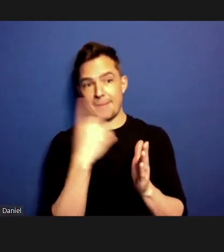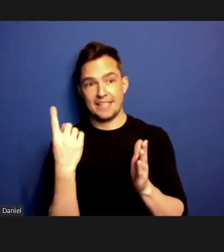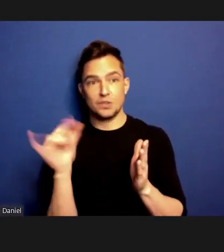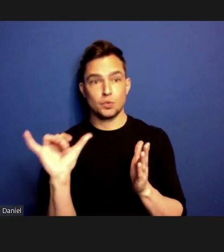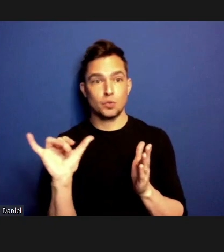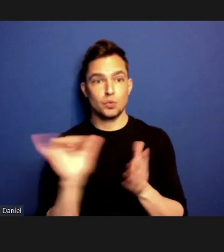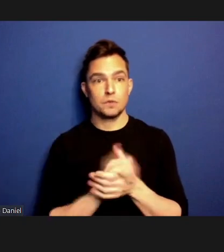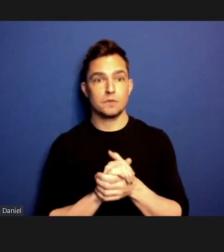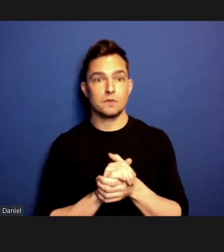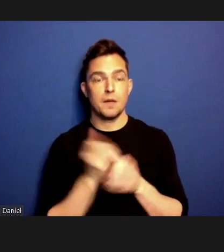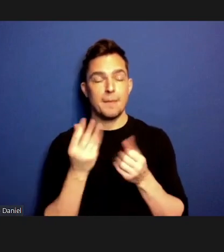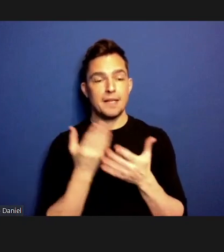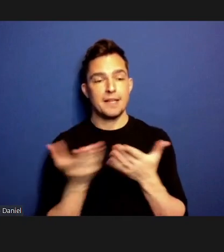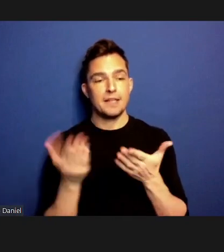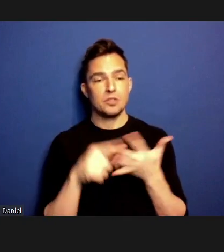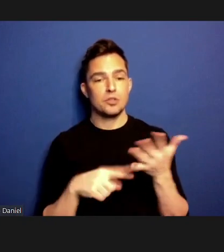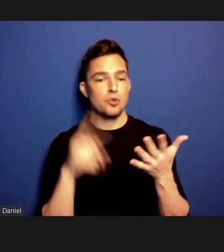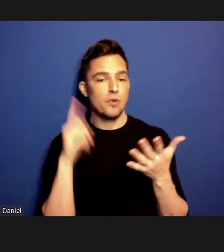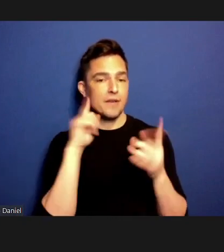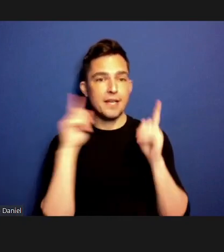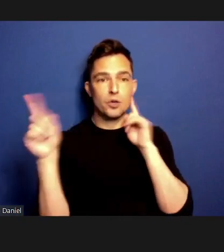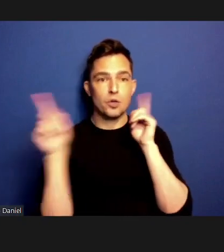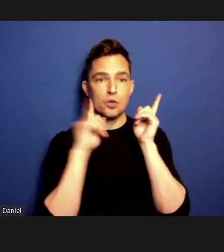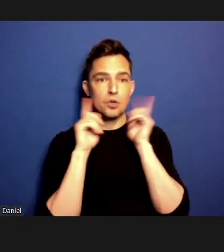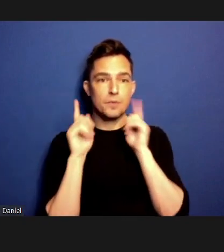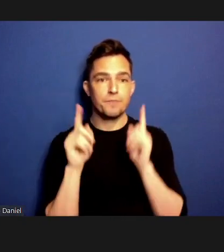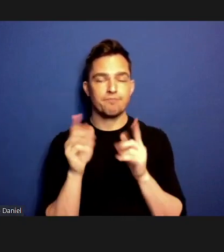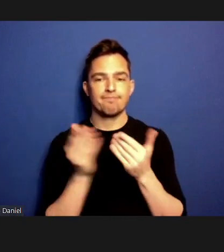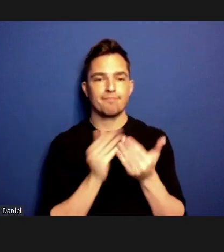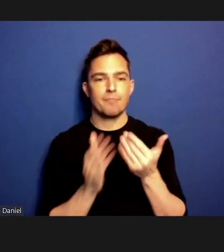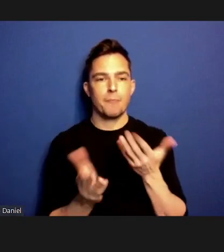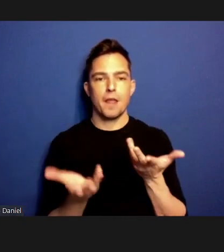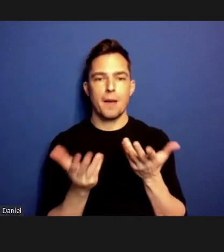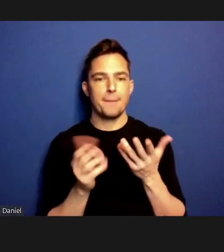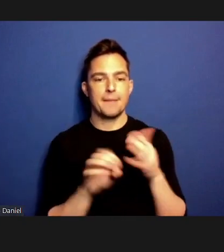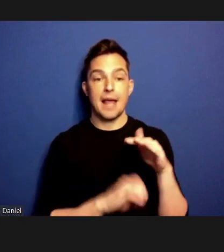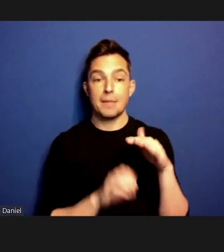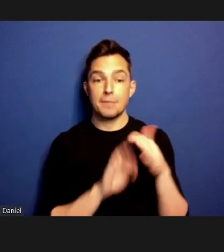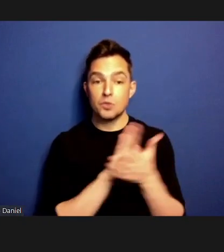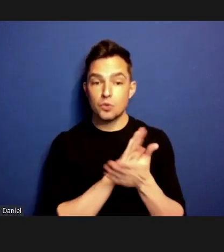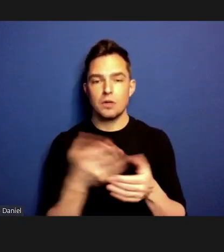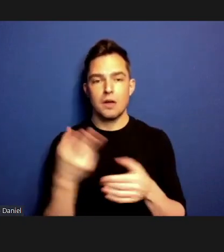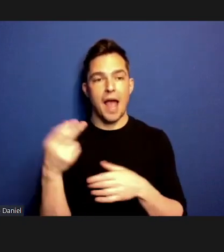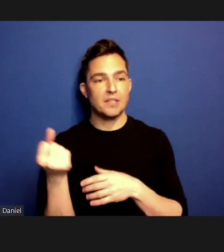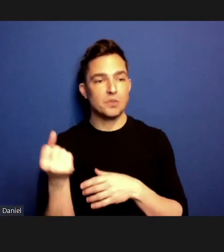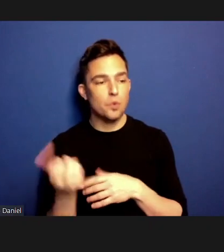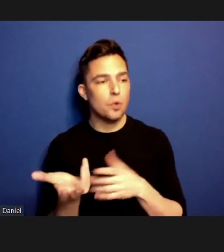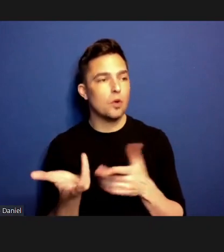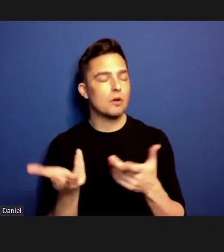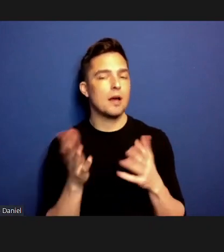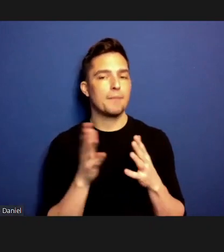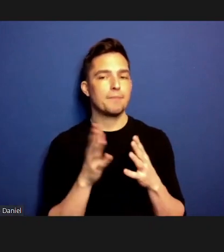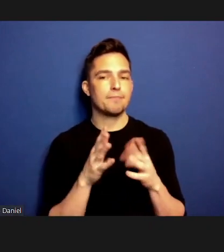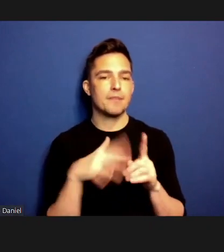that you're hearing, whether it's in an elementary school or in high school setting or in research